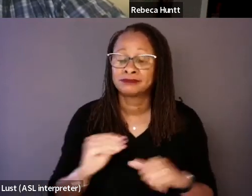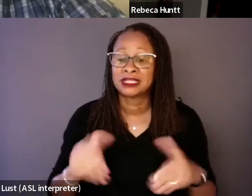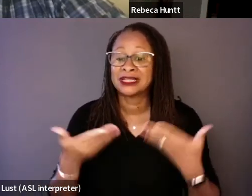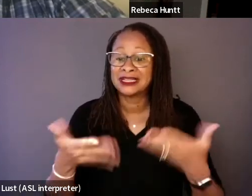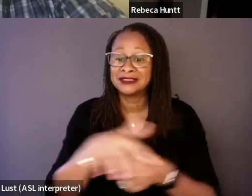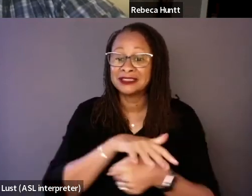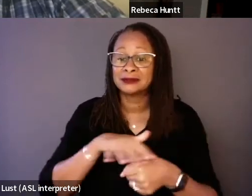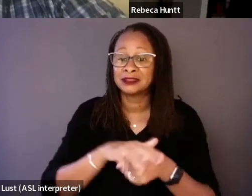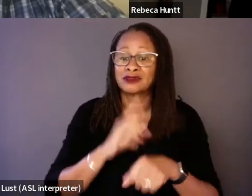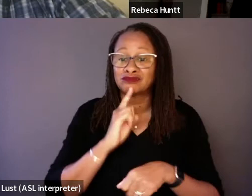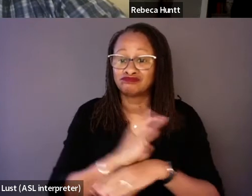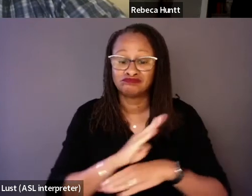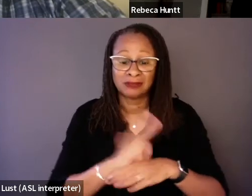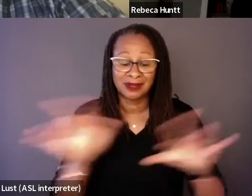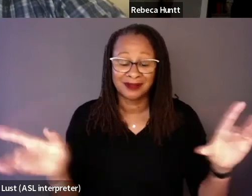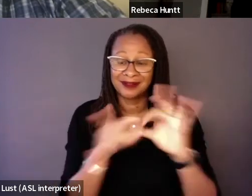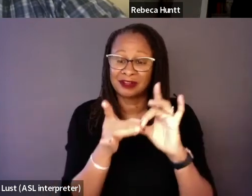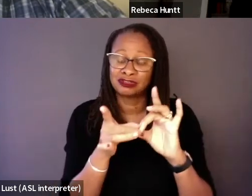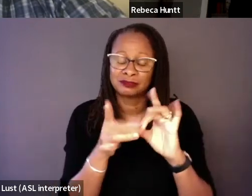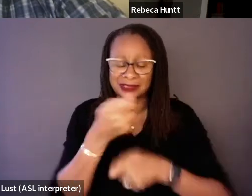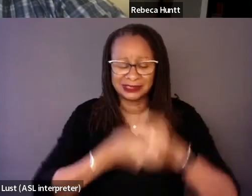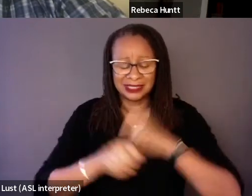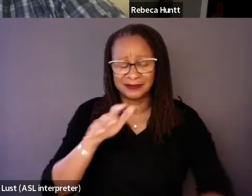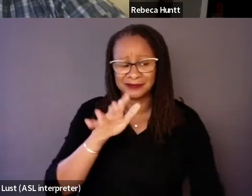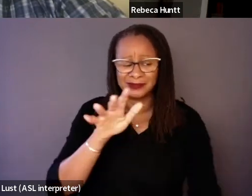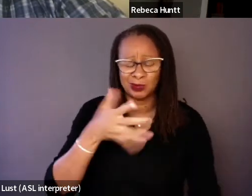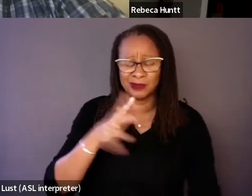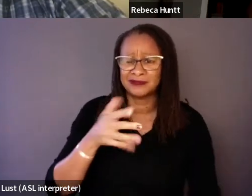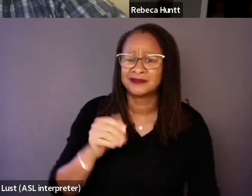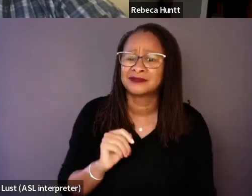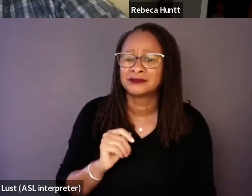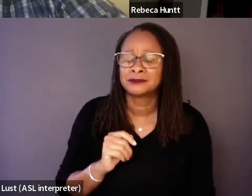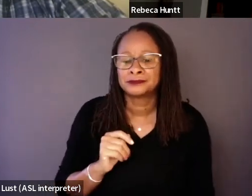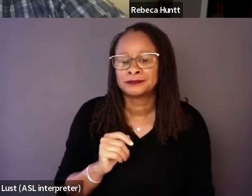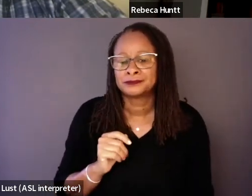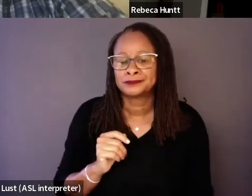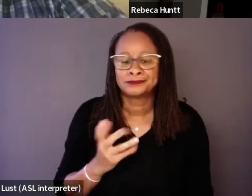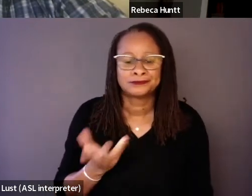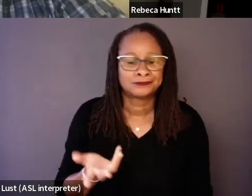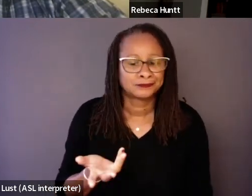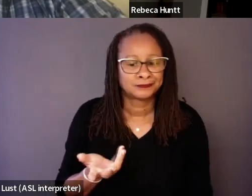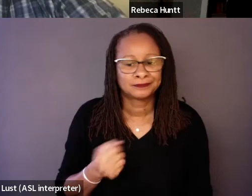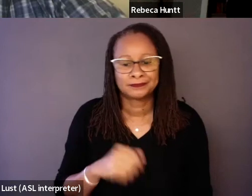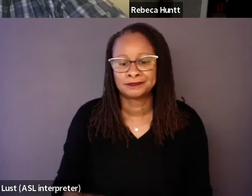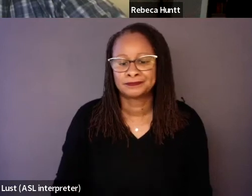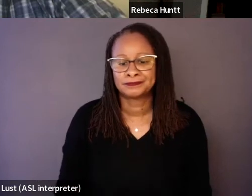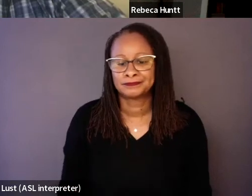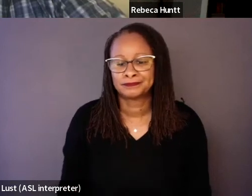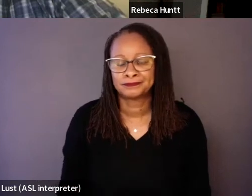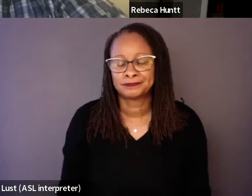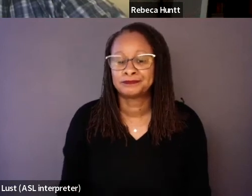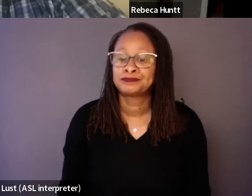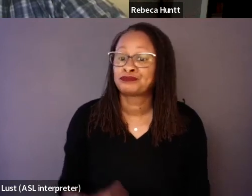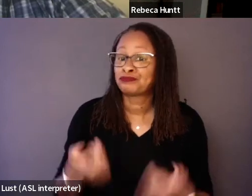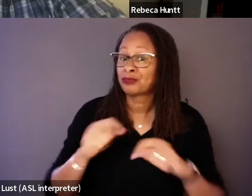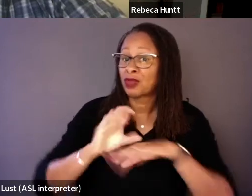for authentic connection instead of sort of, you know, trying to force any kind of message.